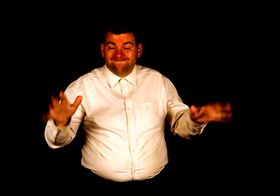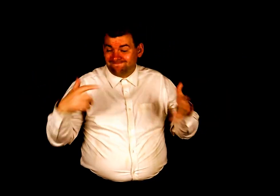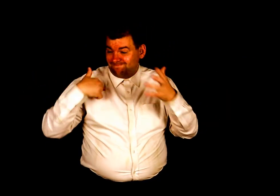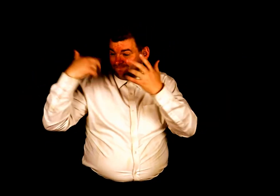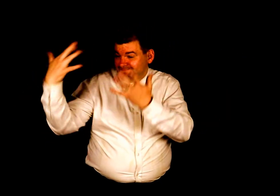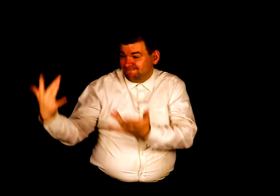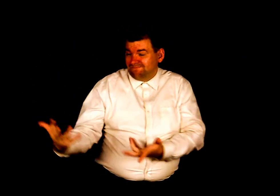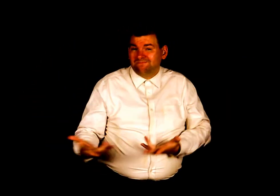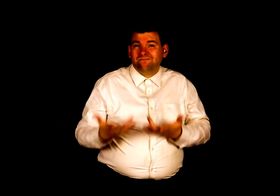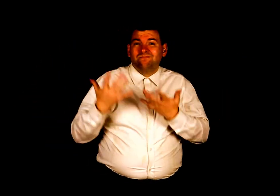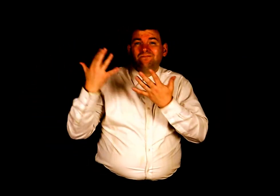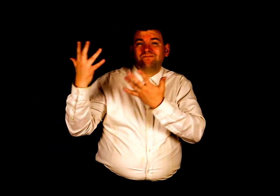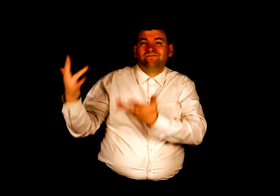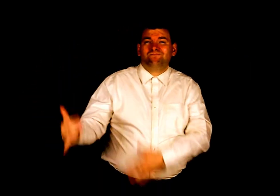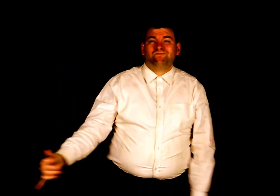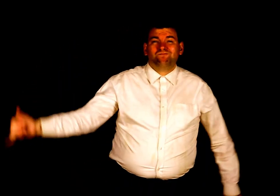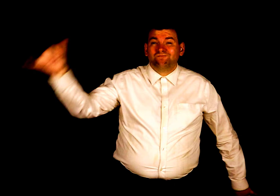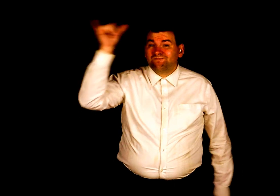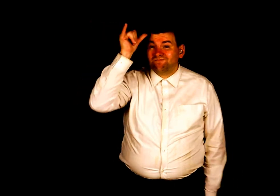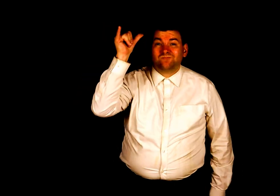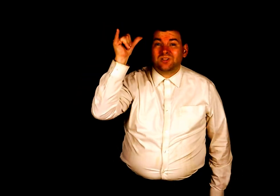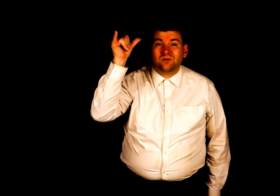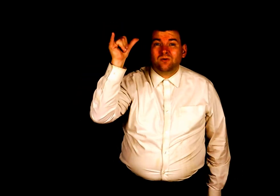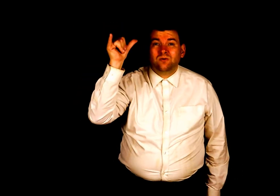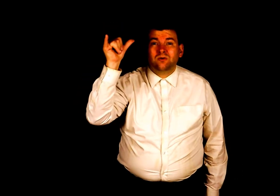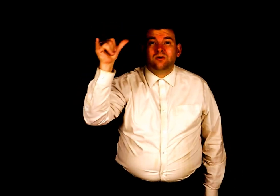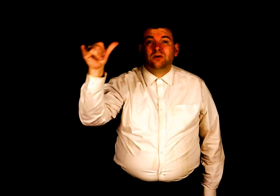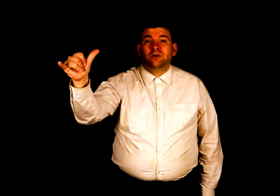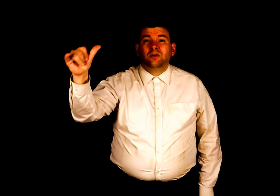We've waited so long